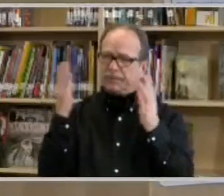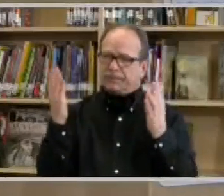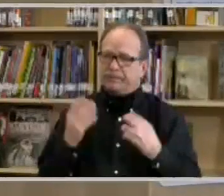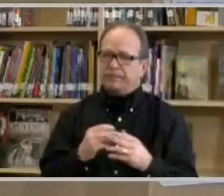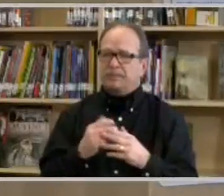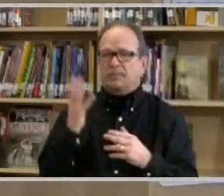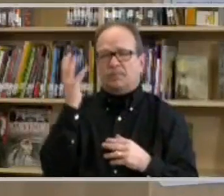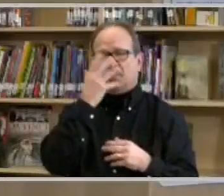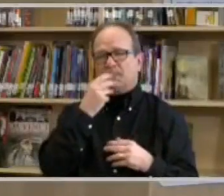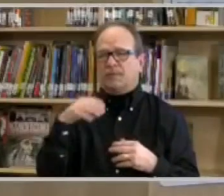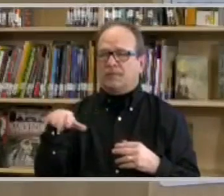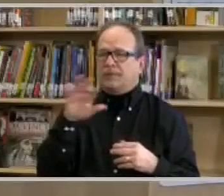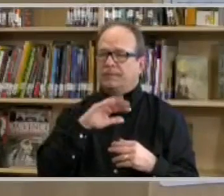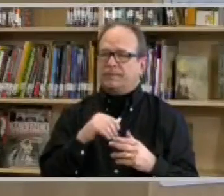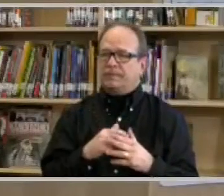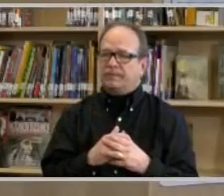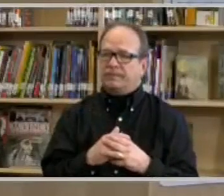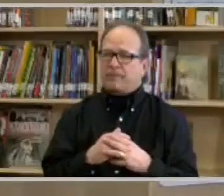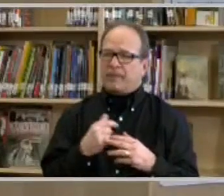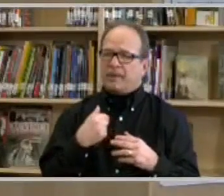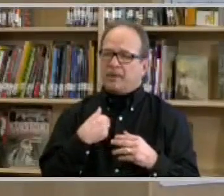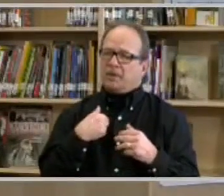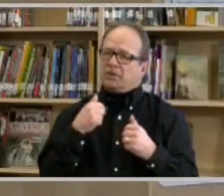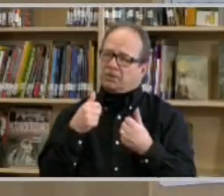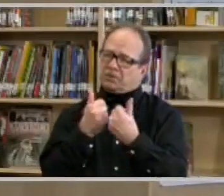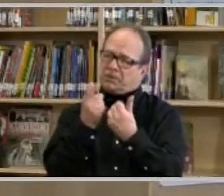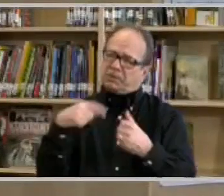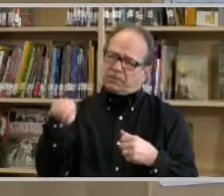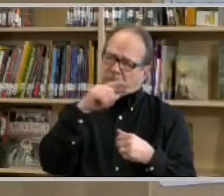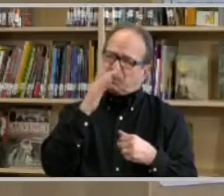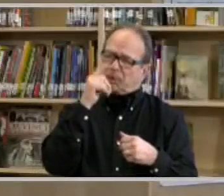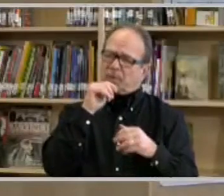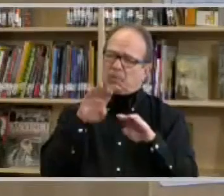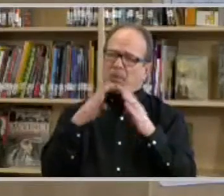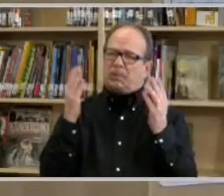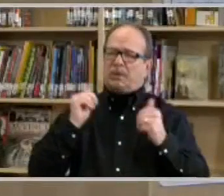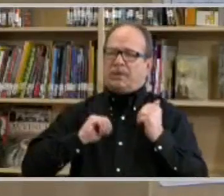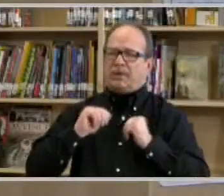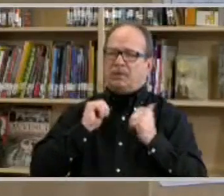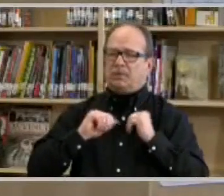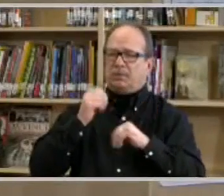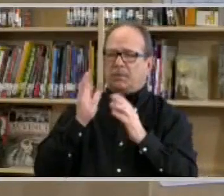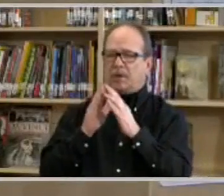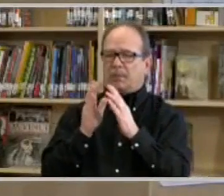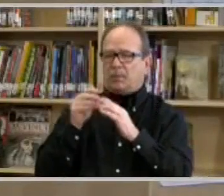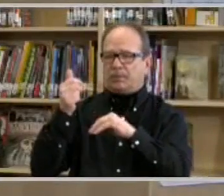SOME OF THOSE ARE HUGE AND THEY